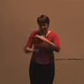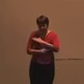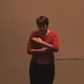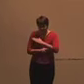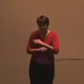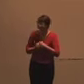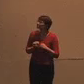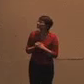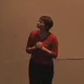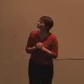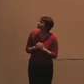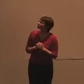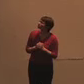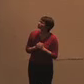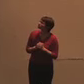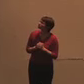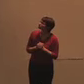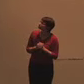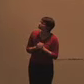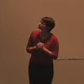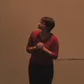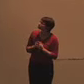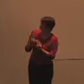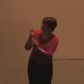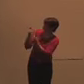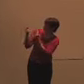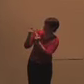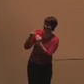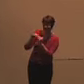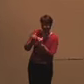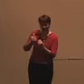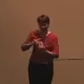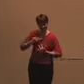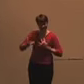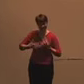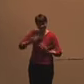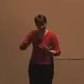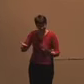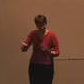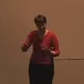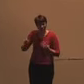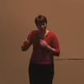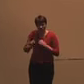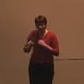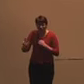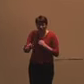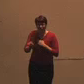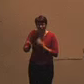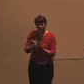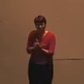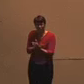And you will see how exciting it is to walk around through these openings here.